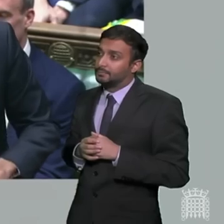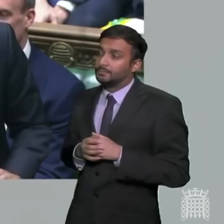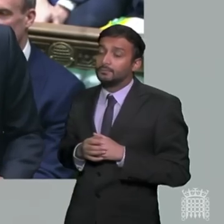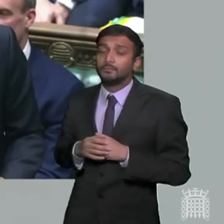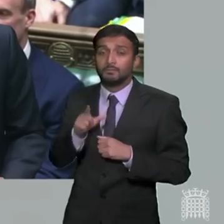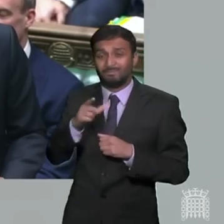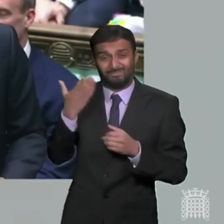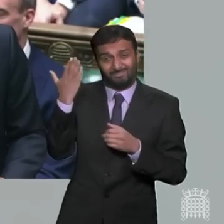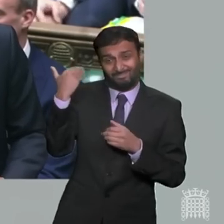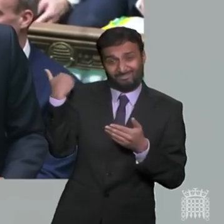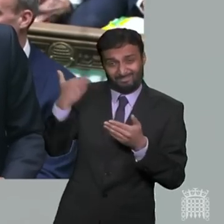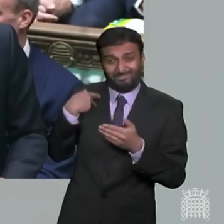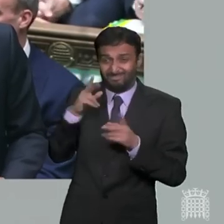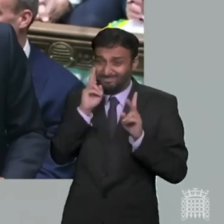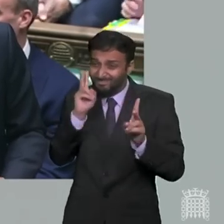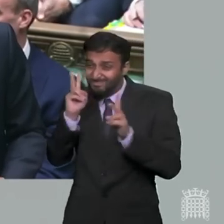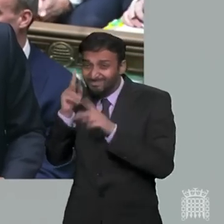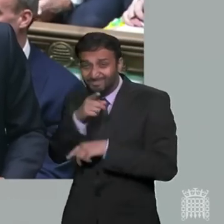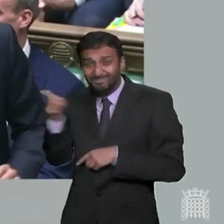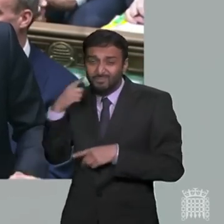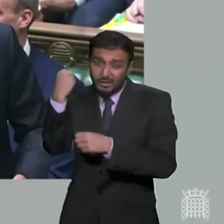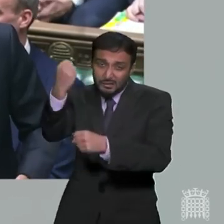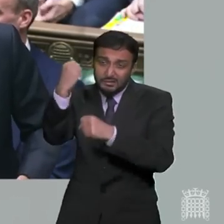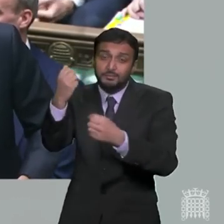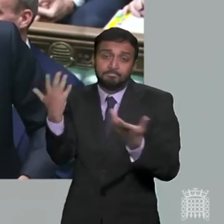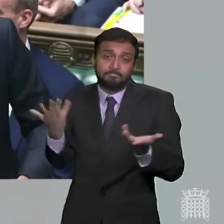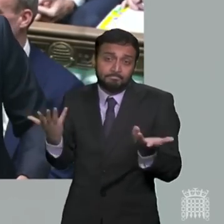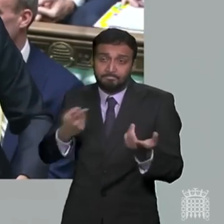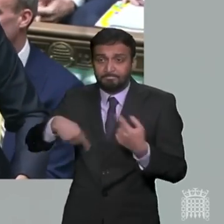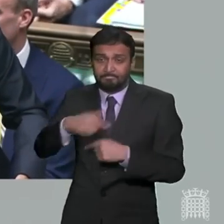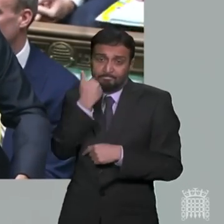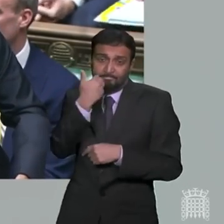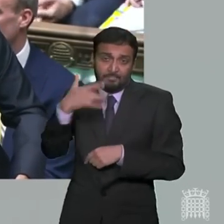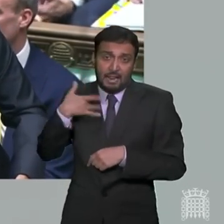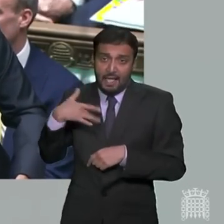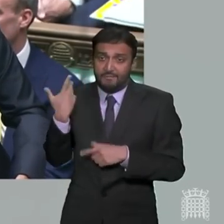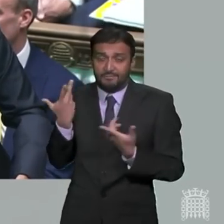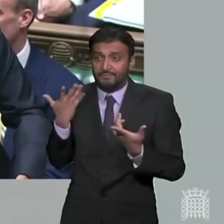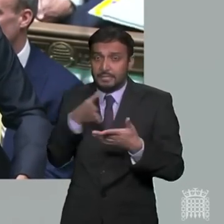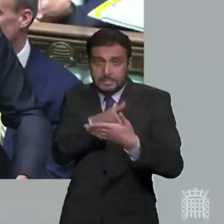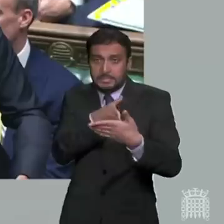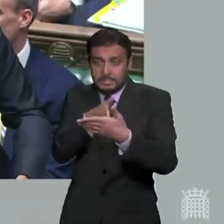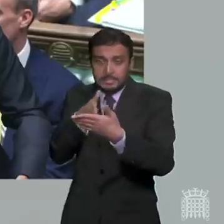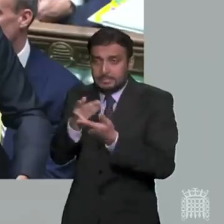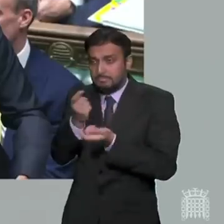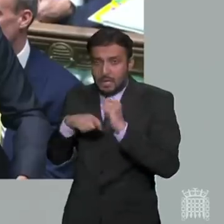recently disrupt people’s daily lives, cause mass misery for the public and put people in danger.